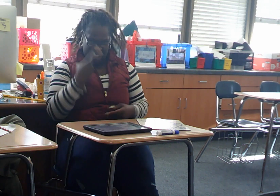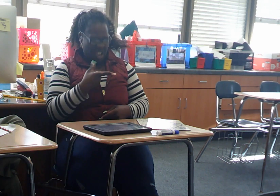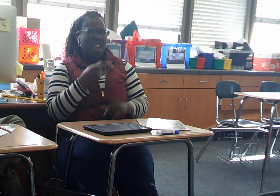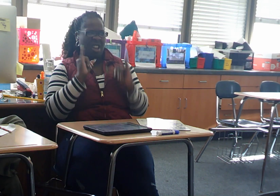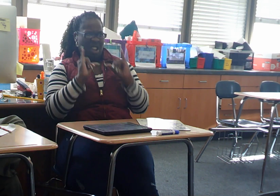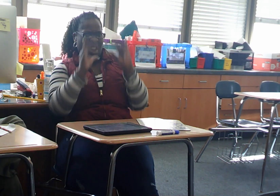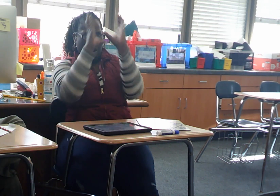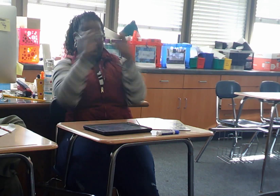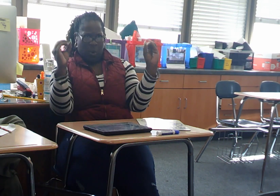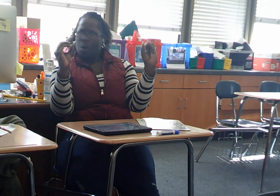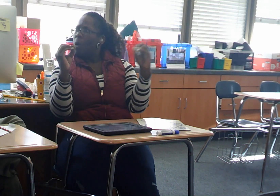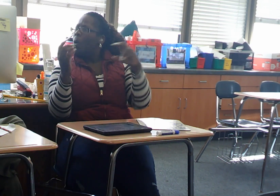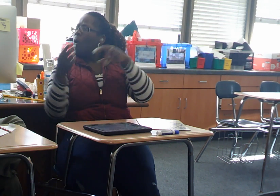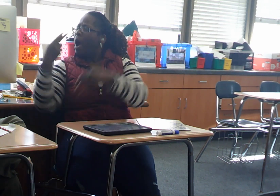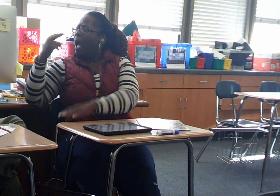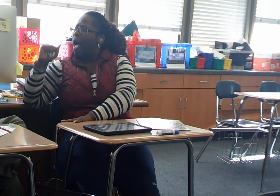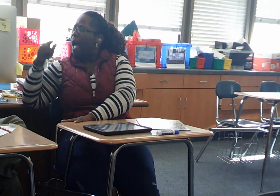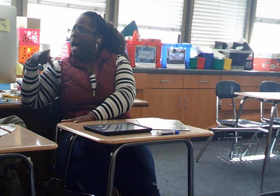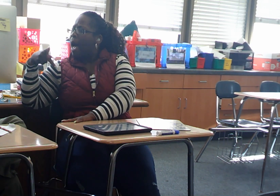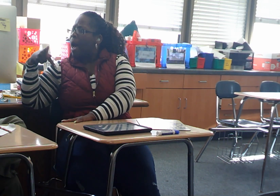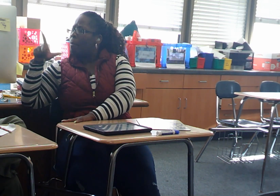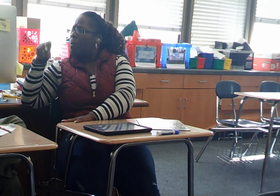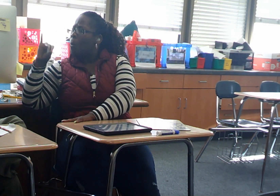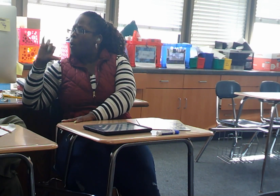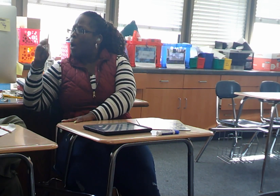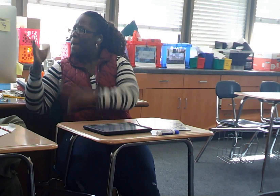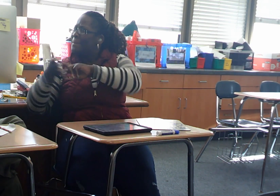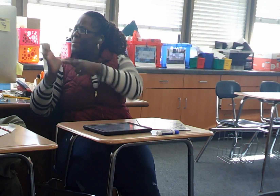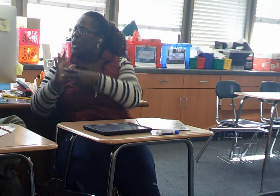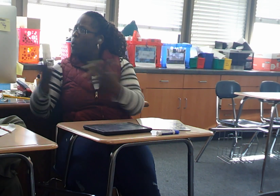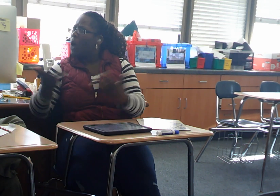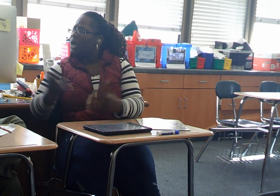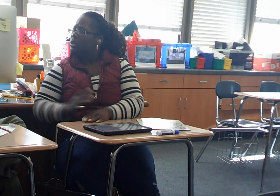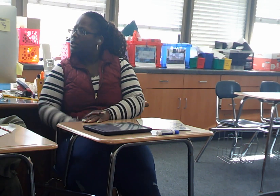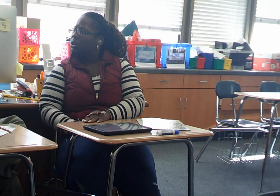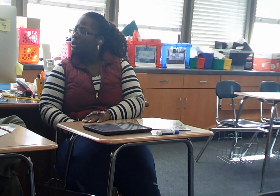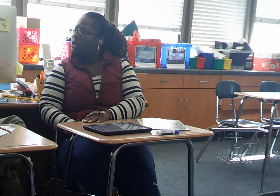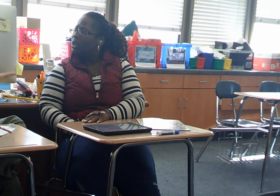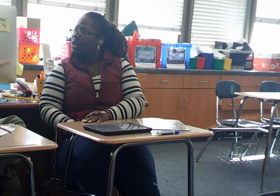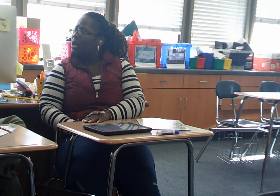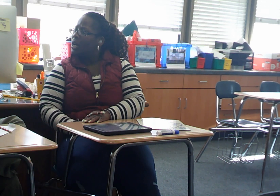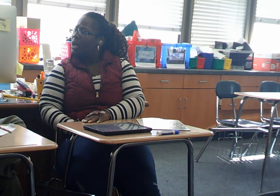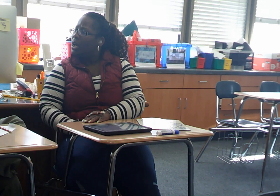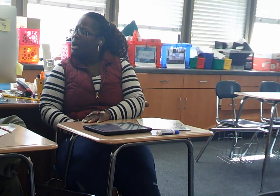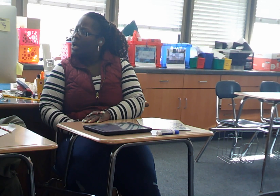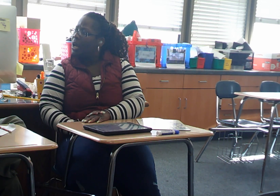Now you see that there's two separate cells. What does a haploid mean?